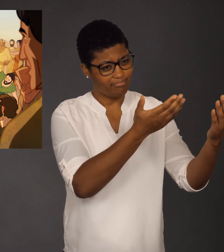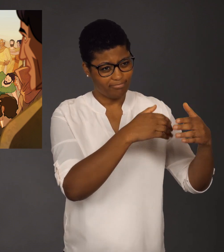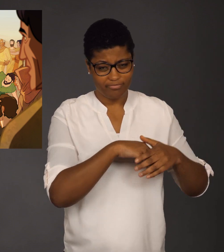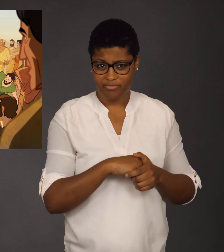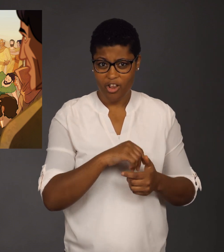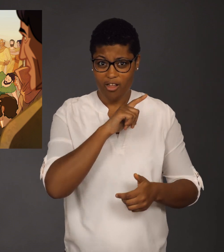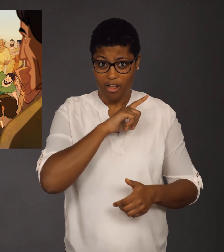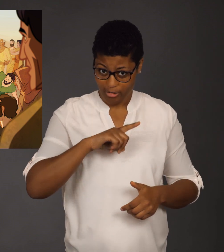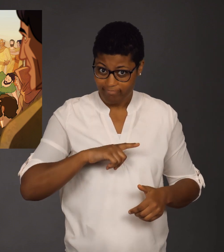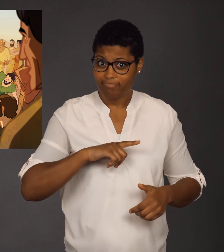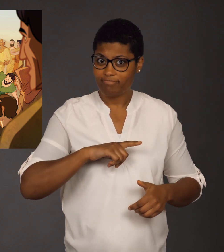and the Lord sent rain.